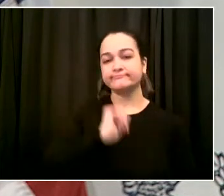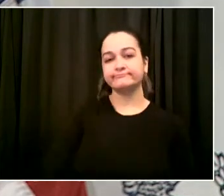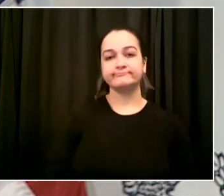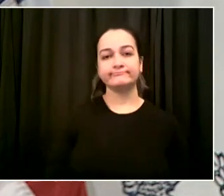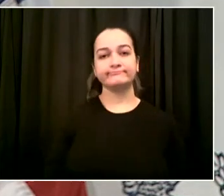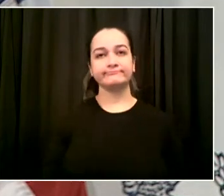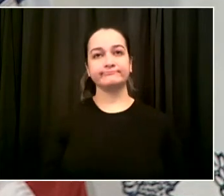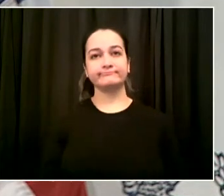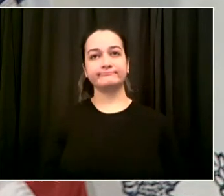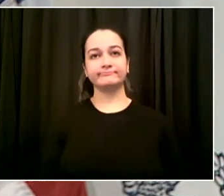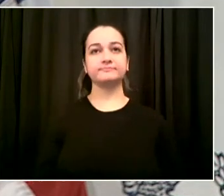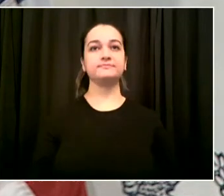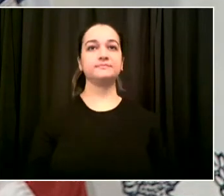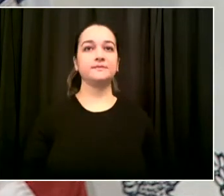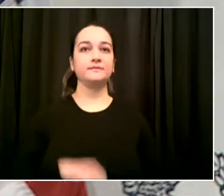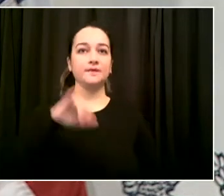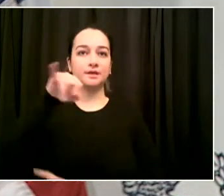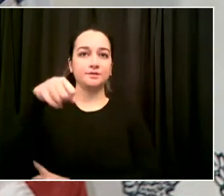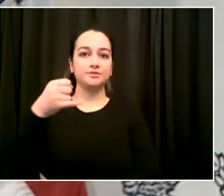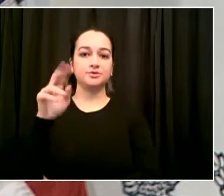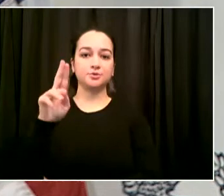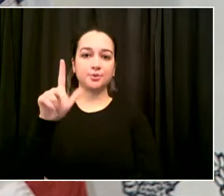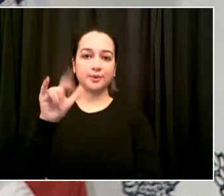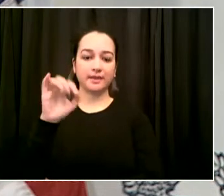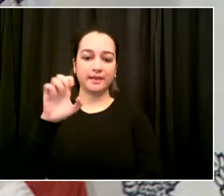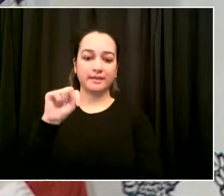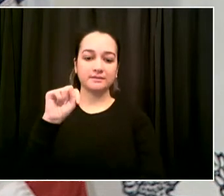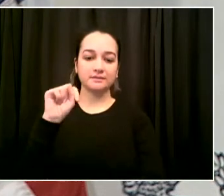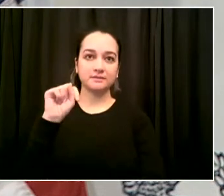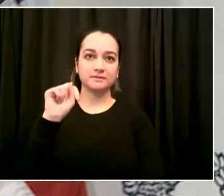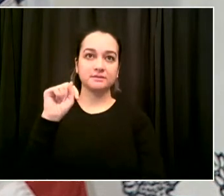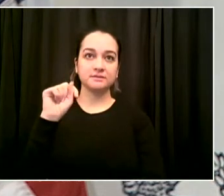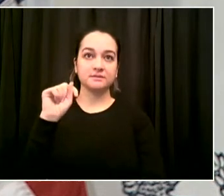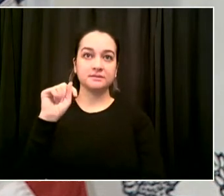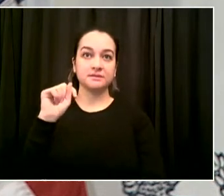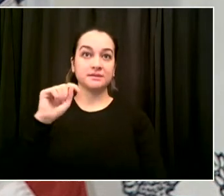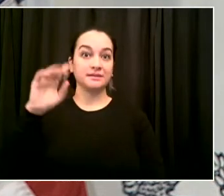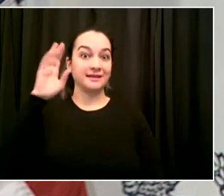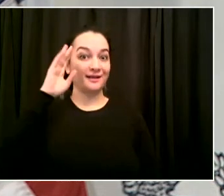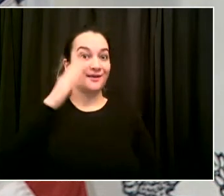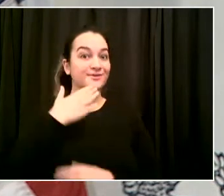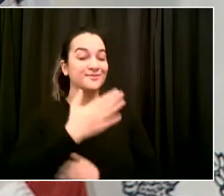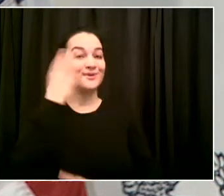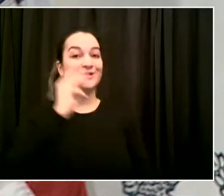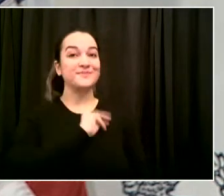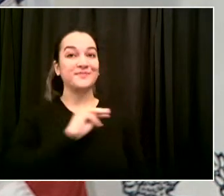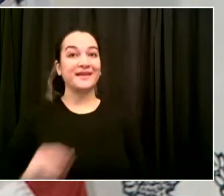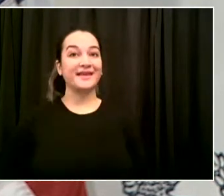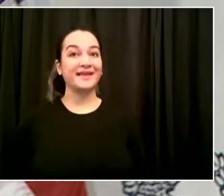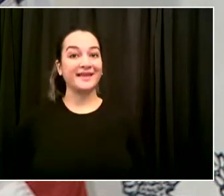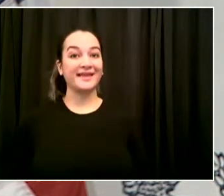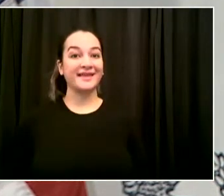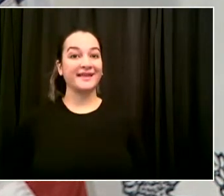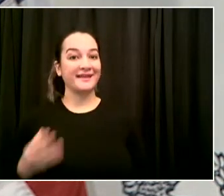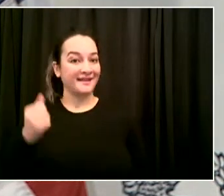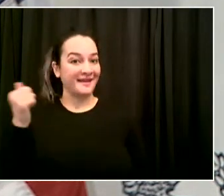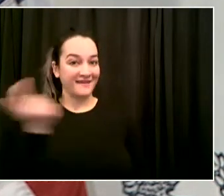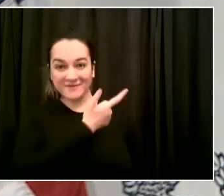POSTED AS SOON AS WE KNOW WHENN. THE NEXT IS JULIET. pReooertrr :